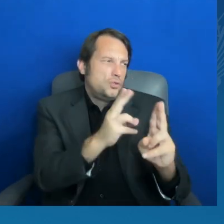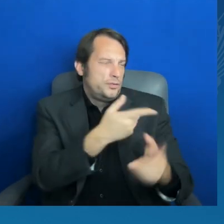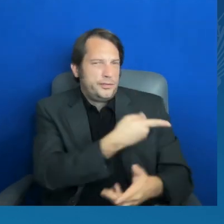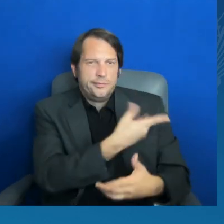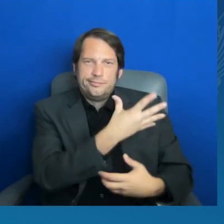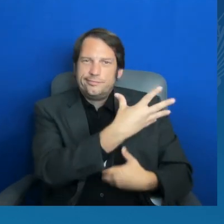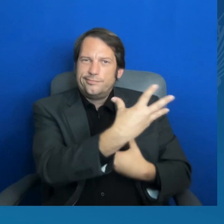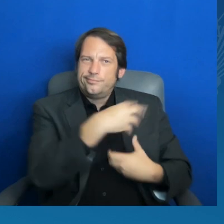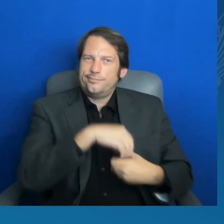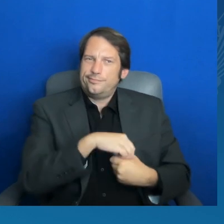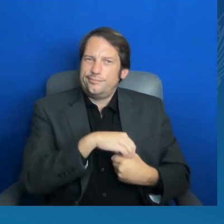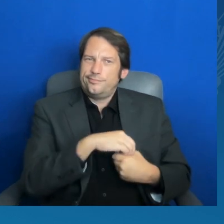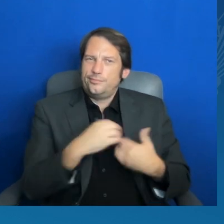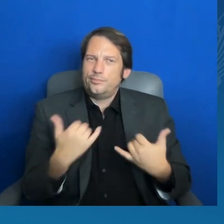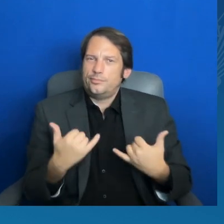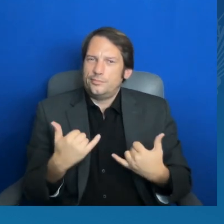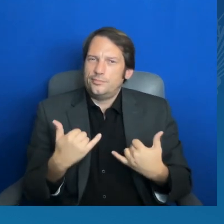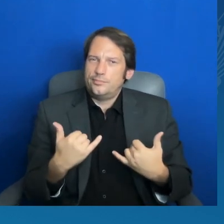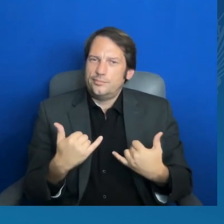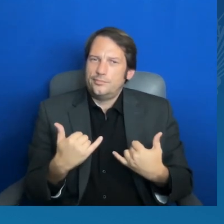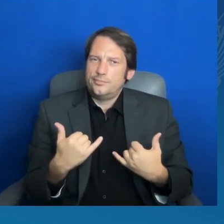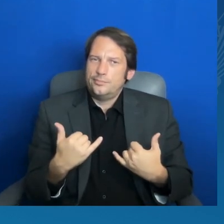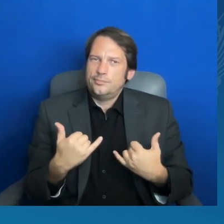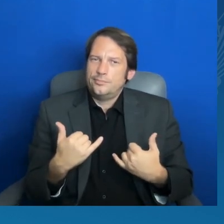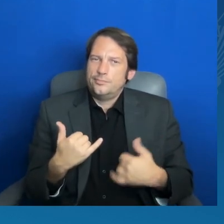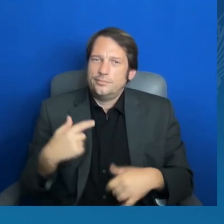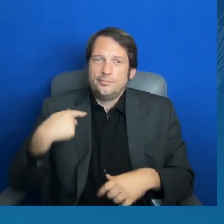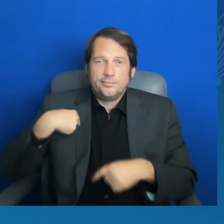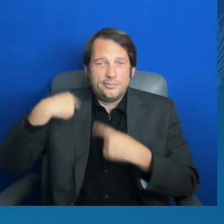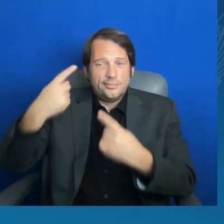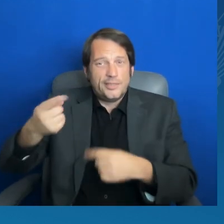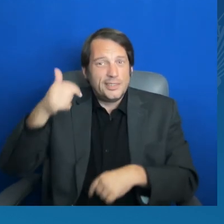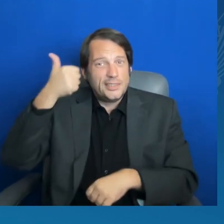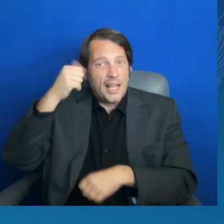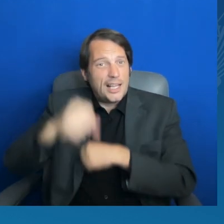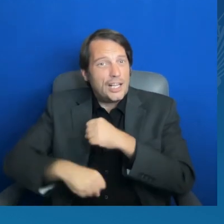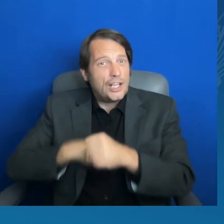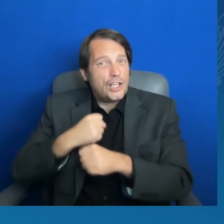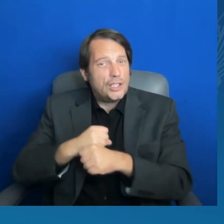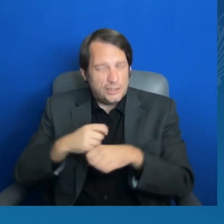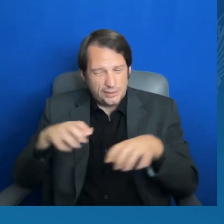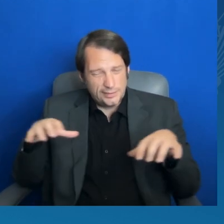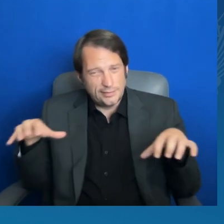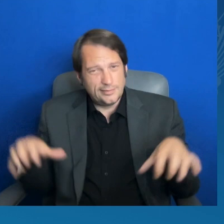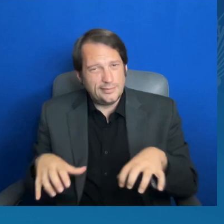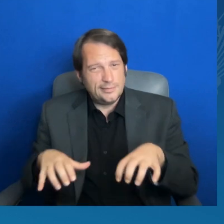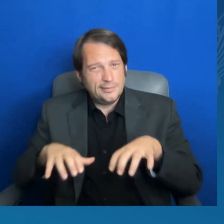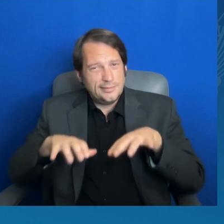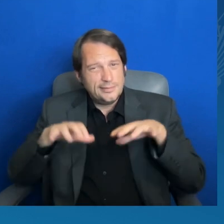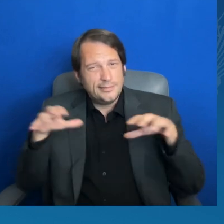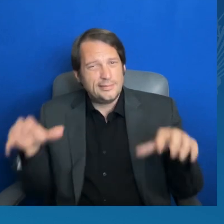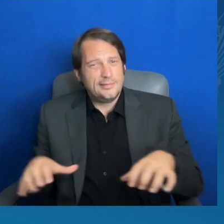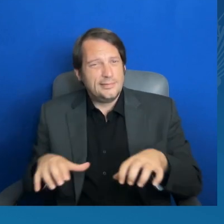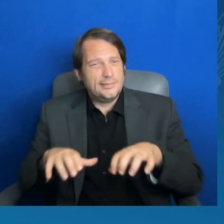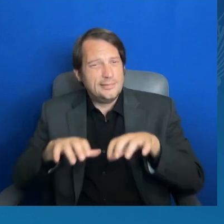But you got us beat because you have been doing this -- making sure you're keeping our community safe, preventing the illegal flow of guns into communities --